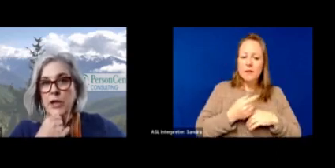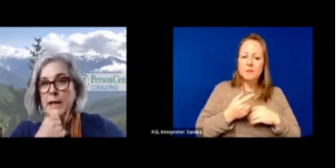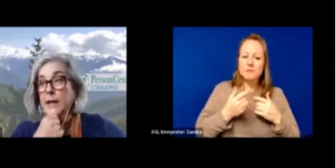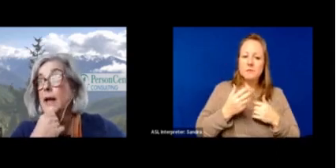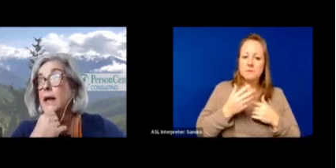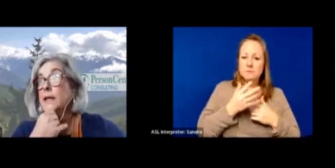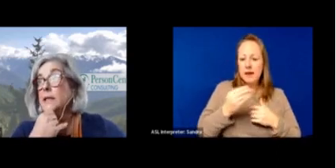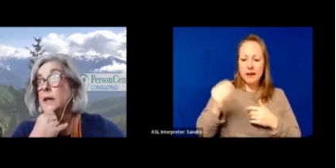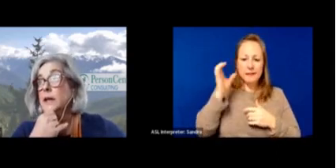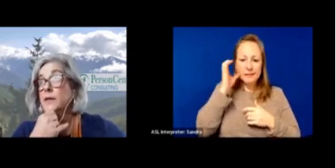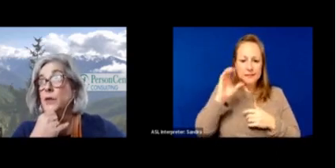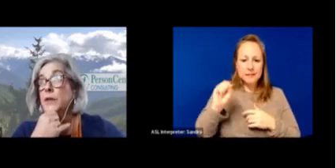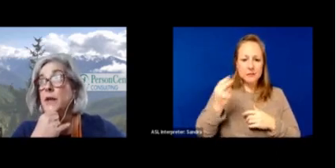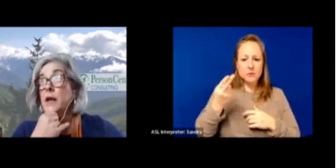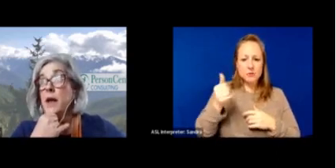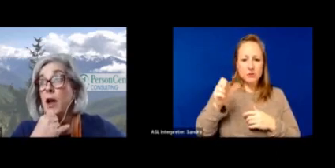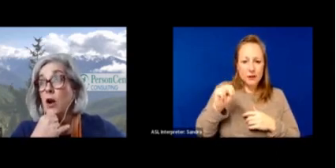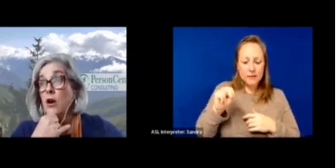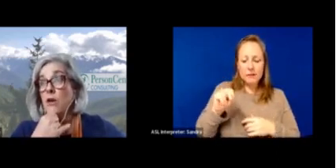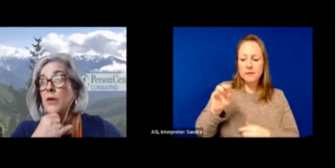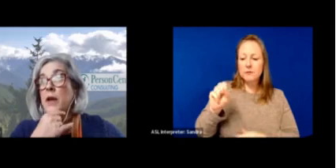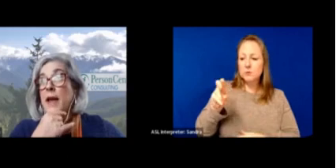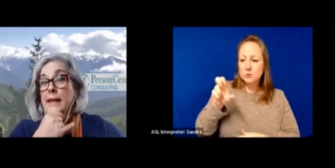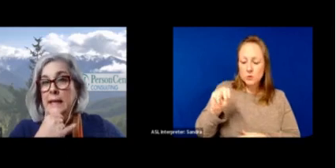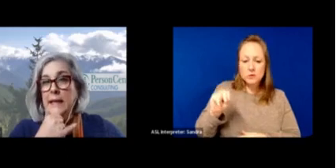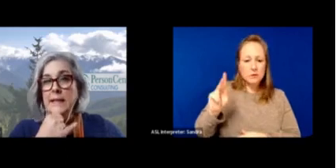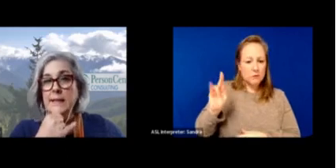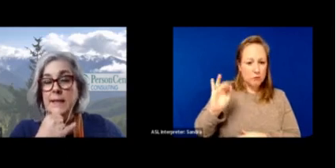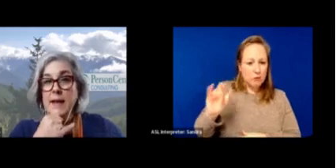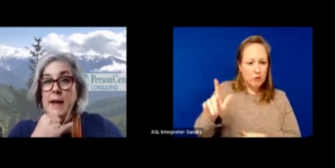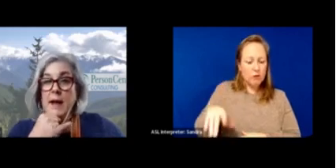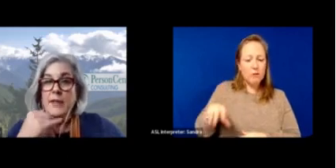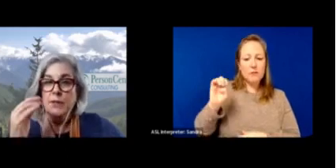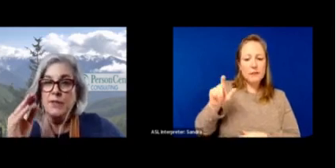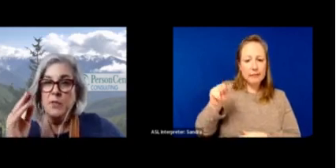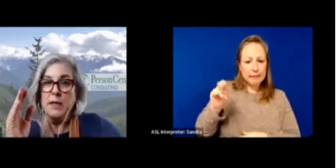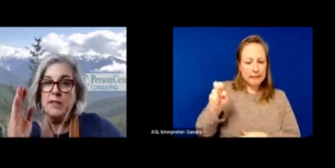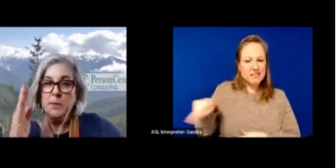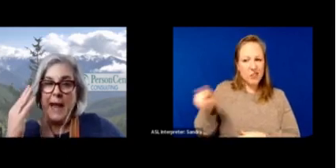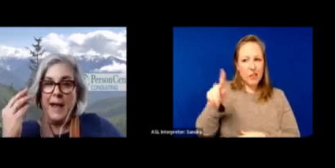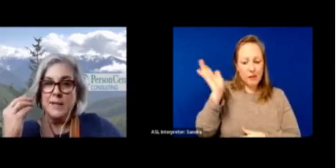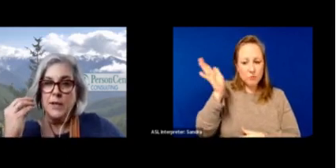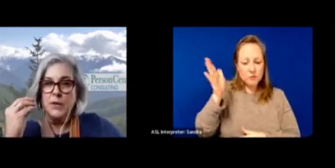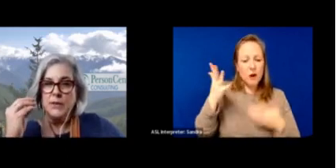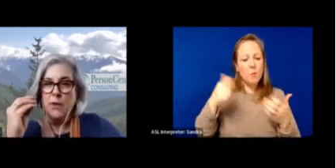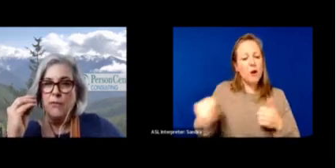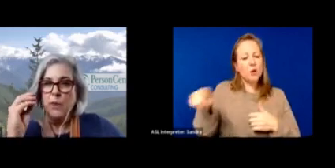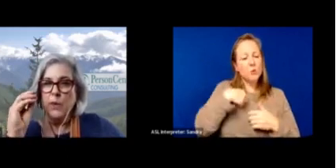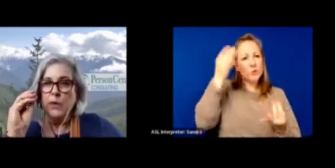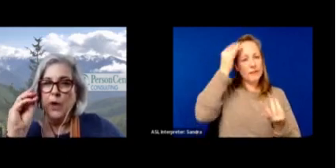Shannon, and Susan, and Carl, and Elise, these are some things to be asking yourself, well, you